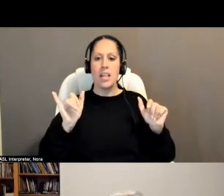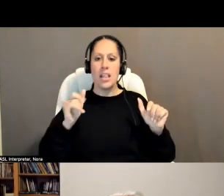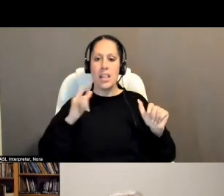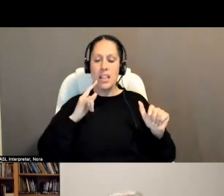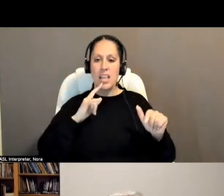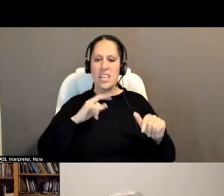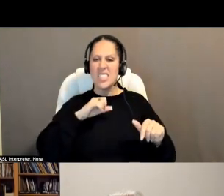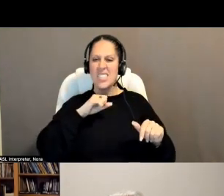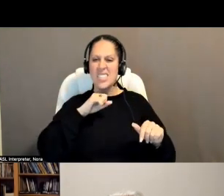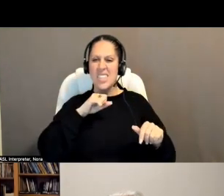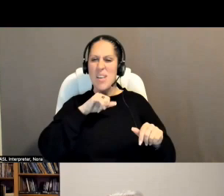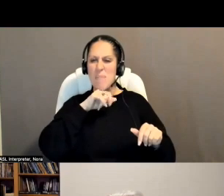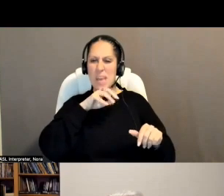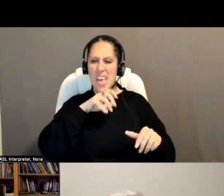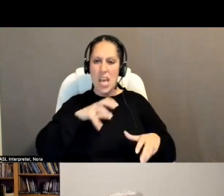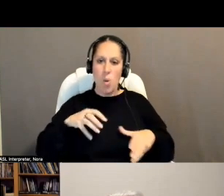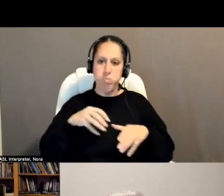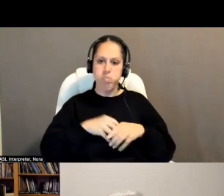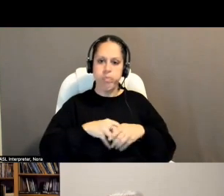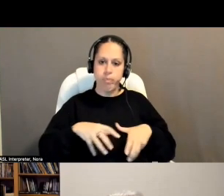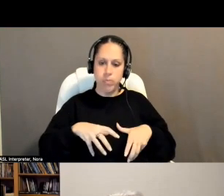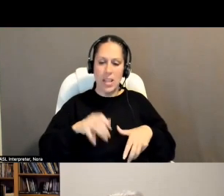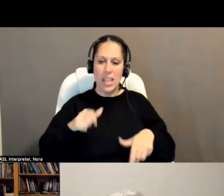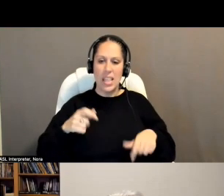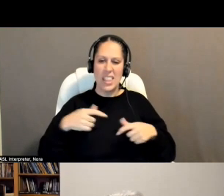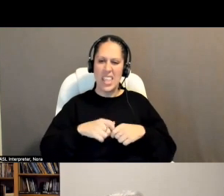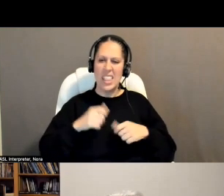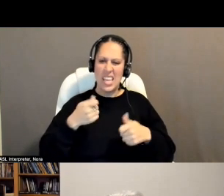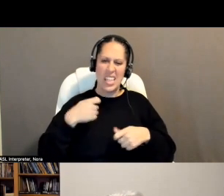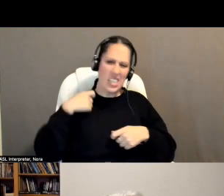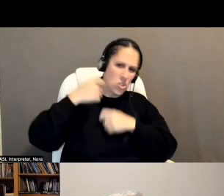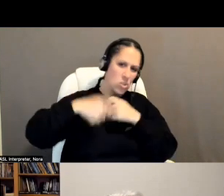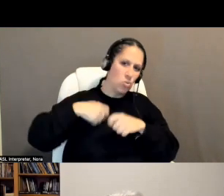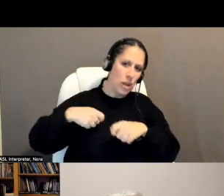in like a, a baby, um, like one of those things that straps around your front.